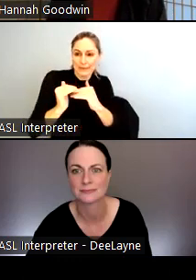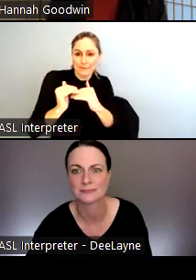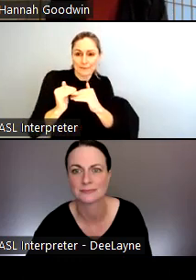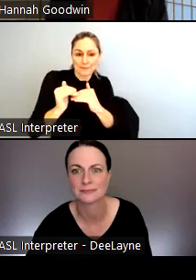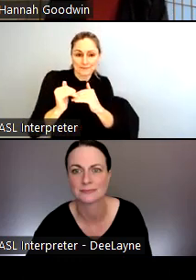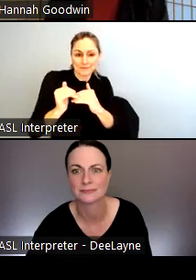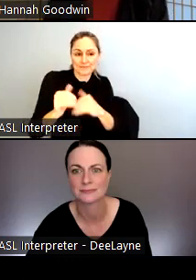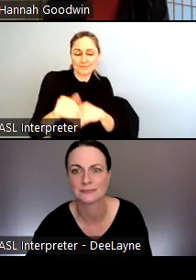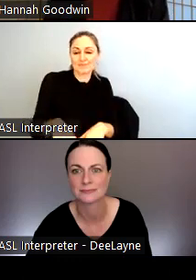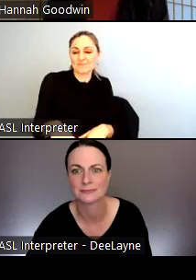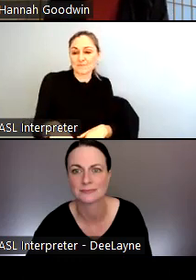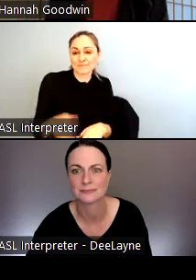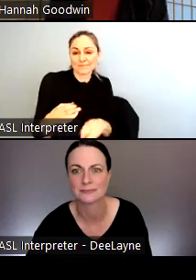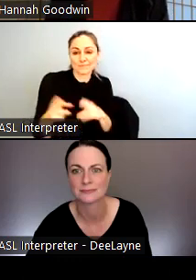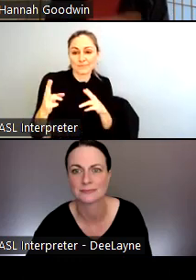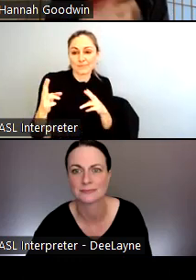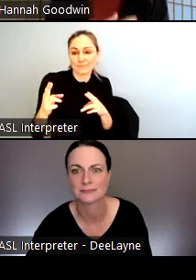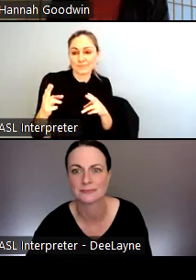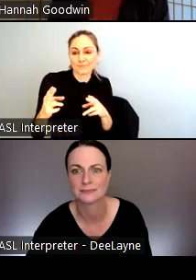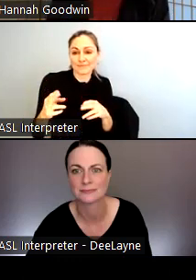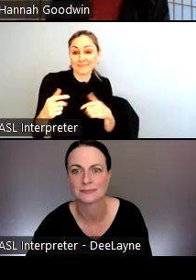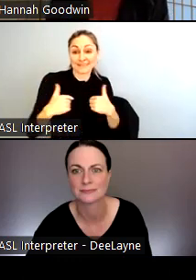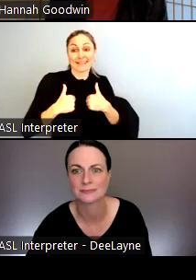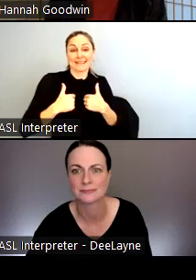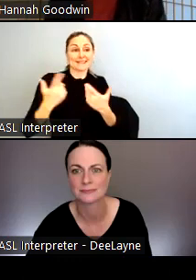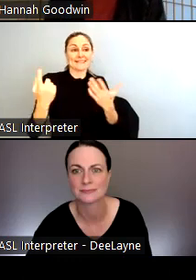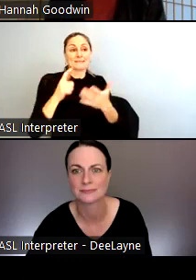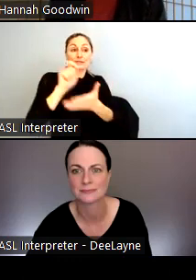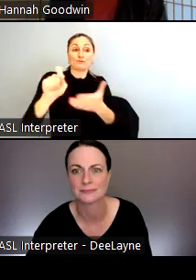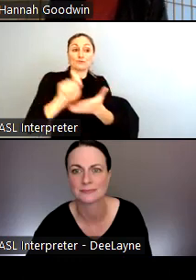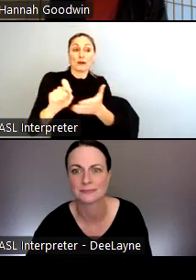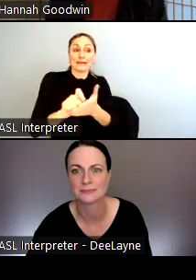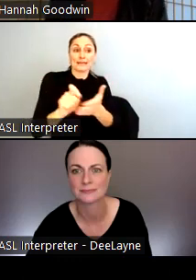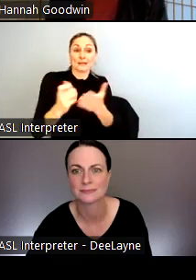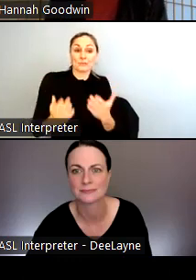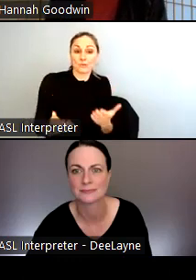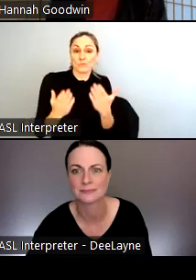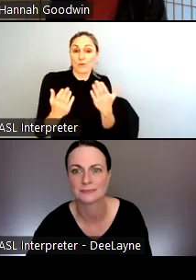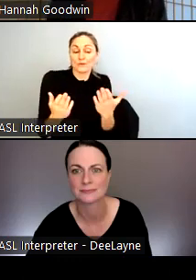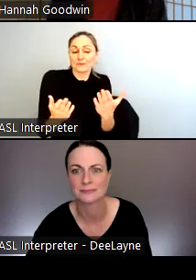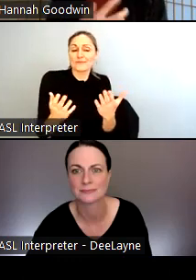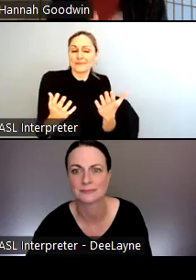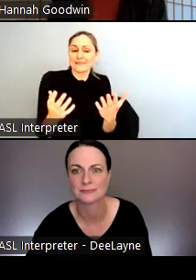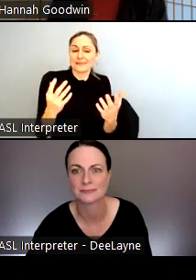As someone who's writing a proposal, it would be great to think about and then express